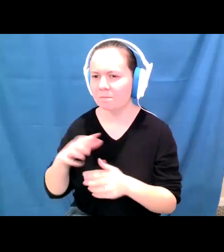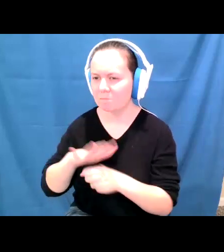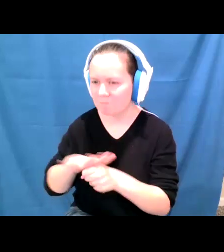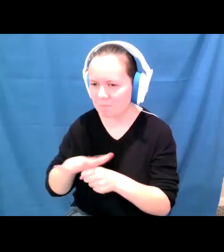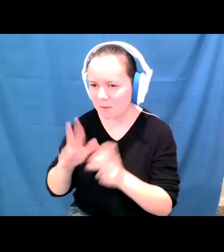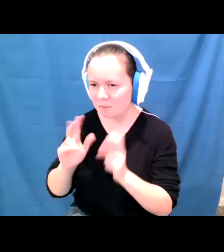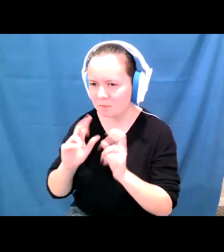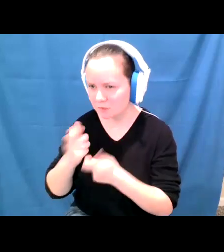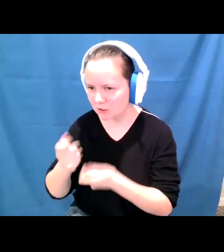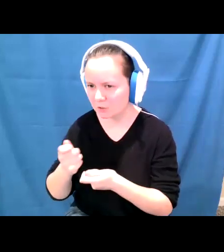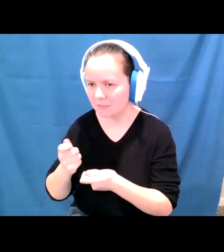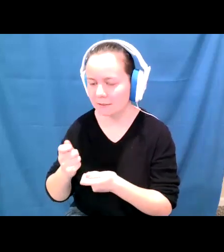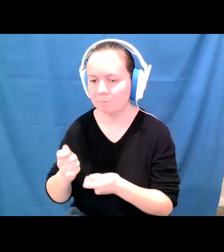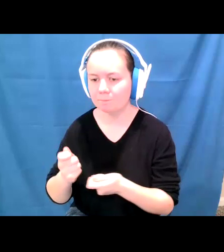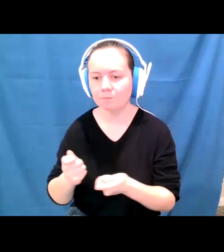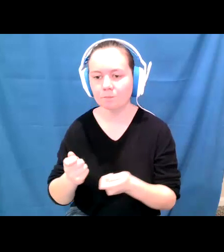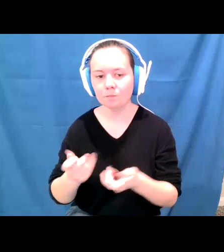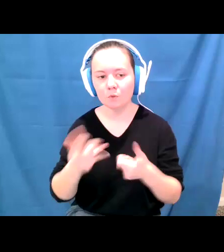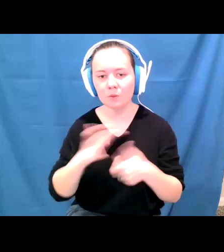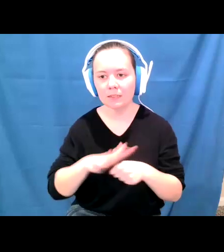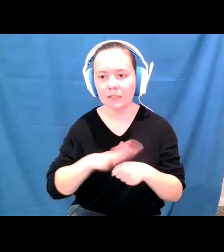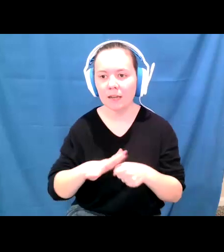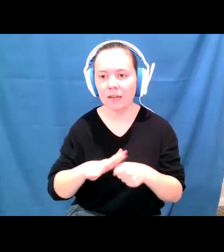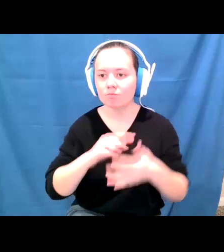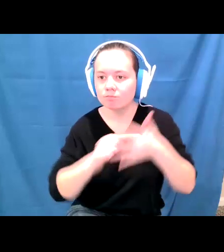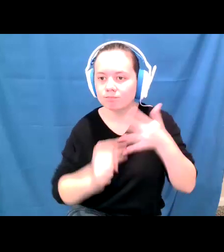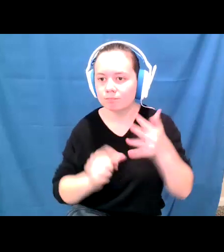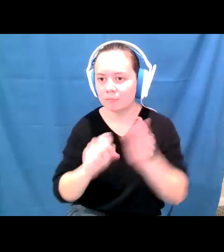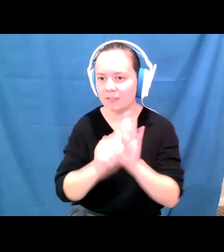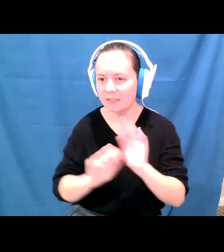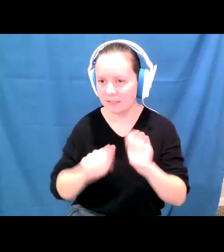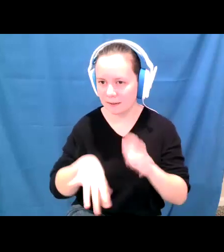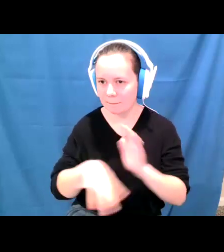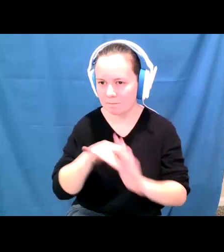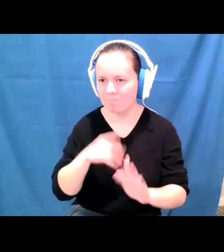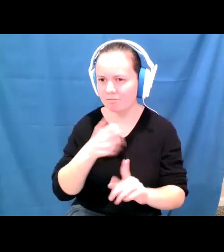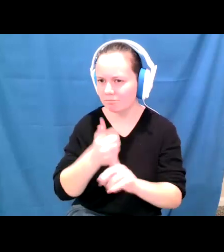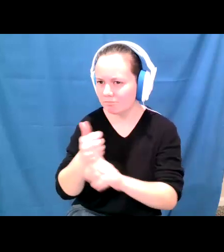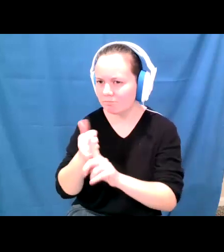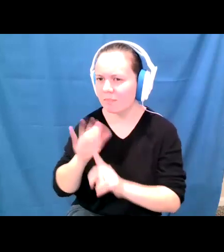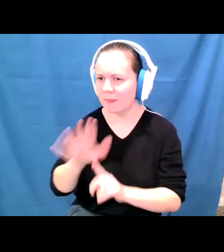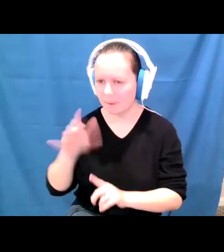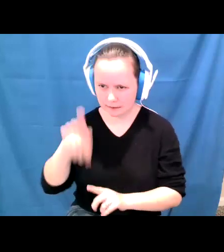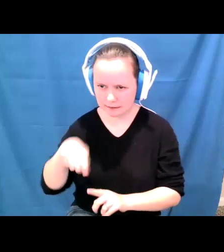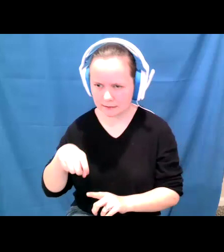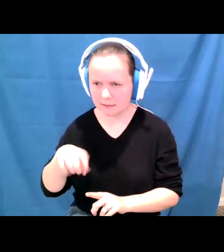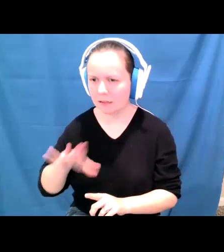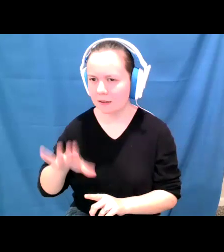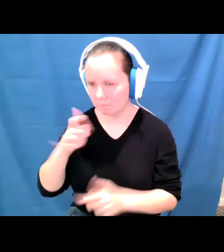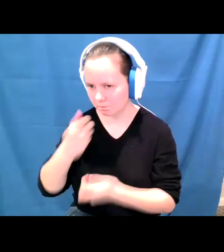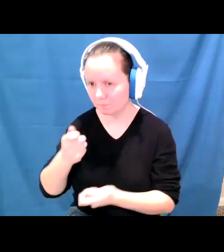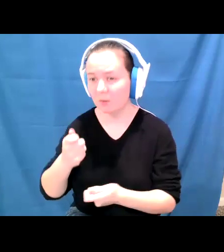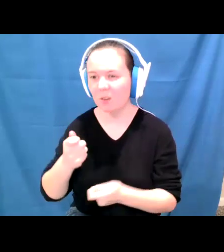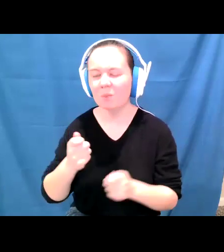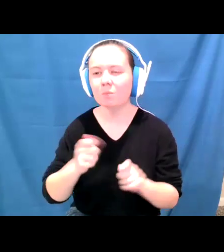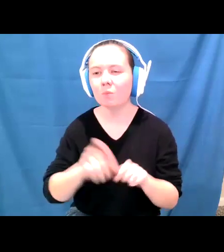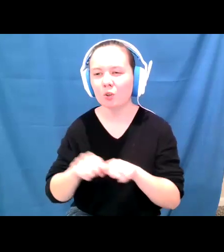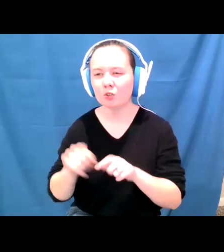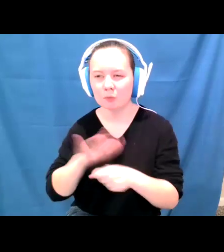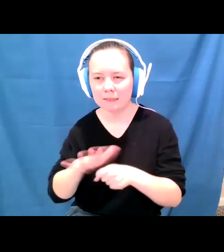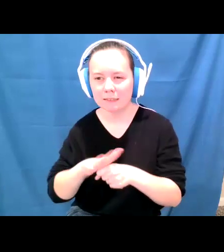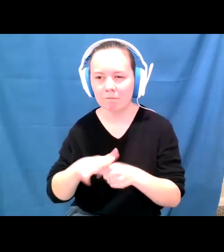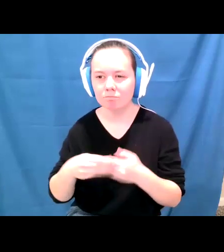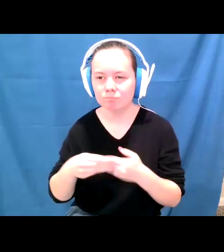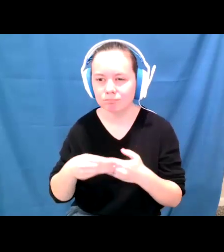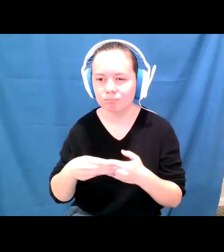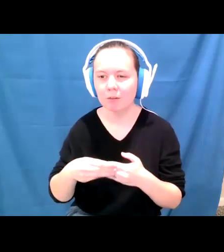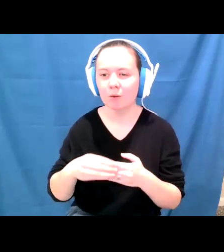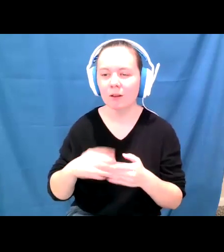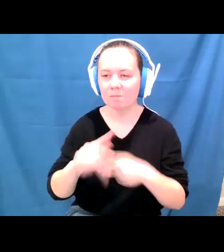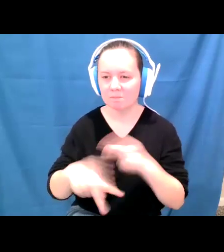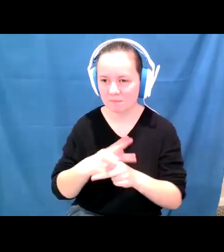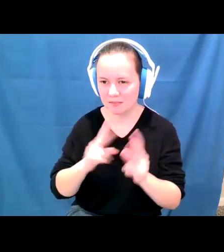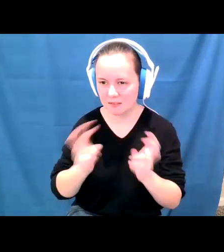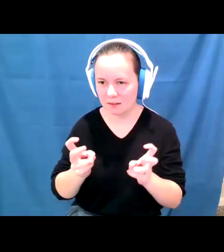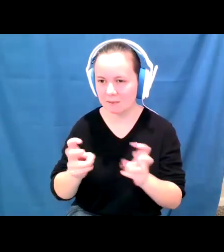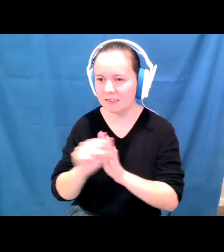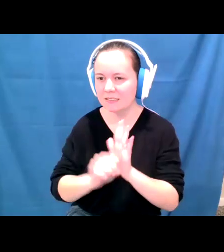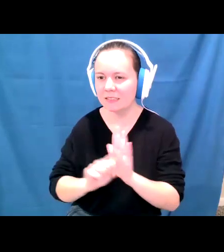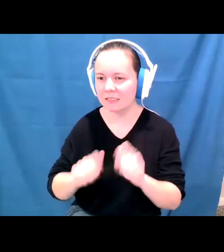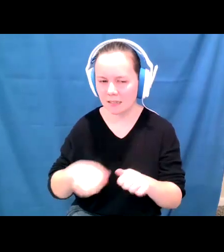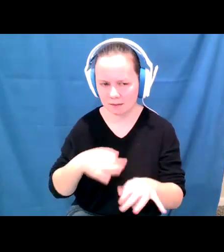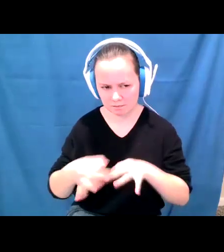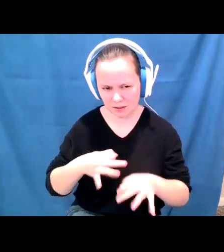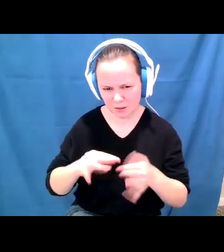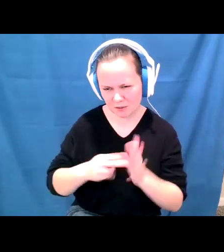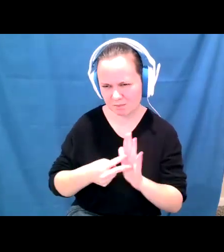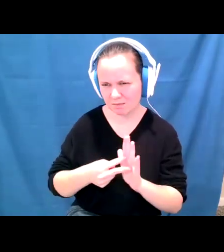so that participating states can pick topics that resonate with what is of most interest and urgency to them, while still offering enough latitude in the types of topics that are put forward, so that states can define what this means in your unique context.